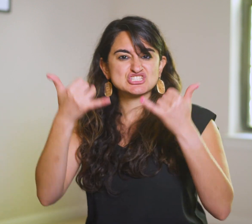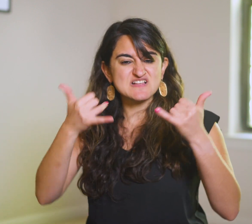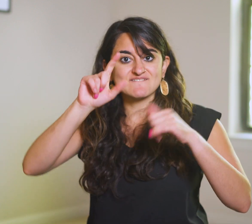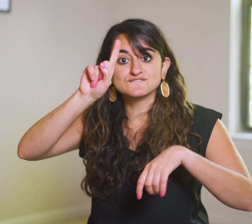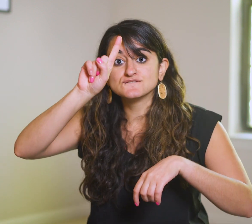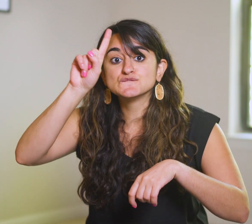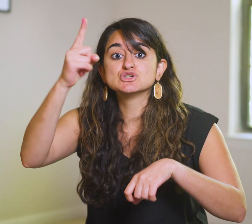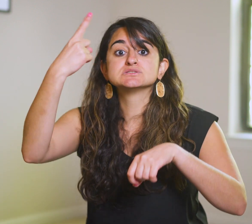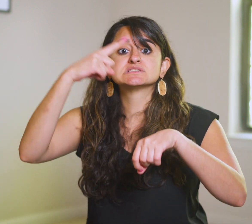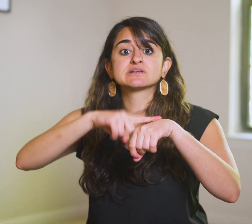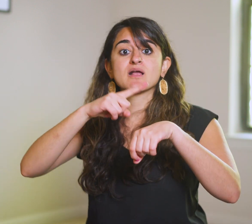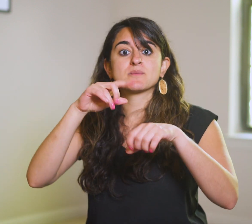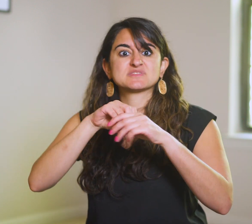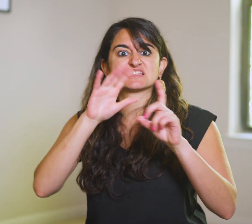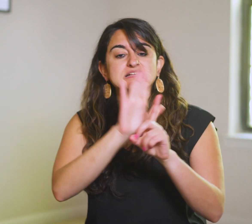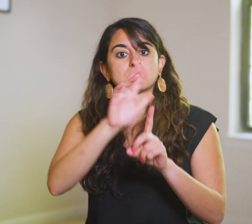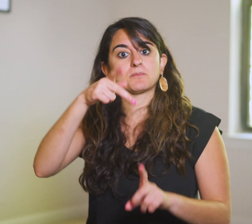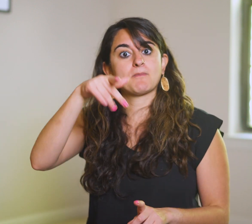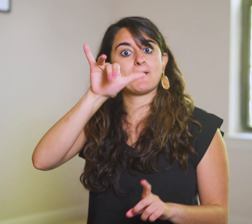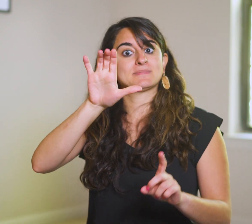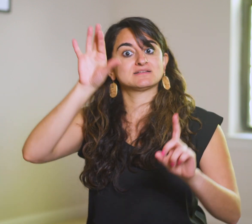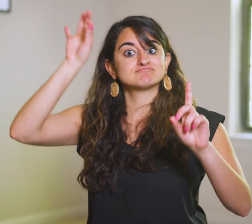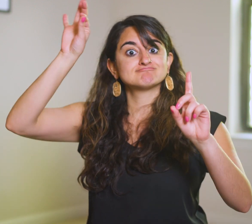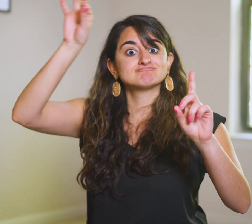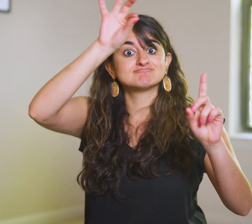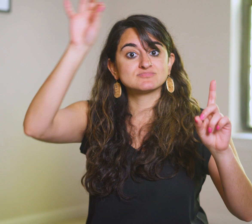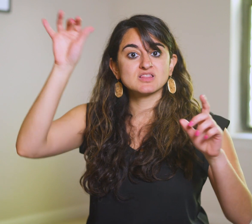today is the first time in His public ministry